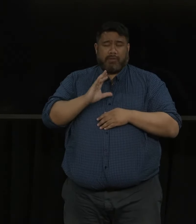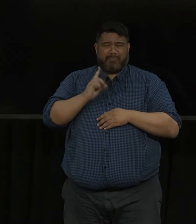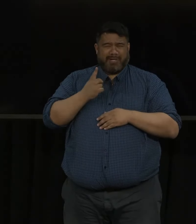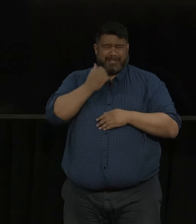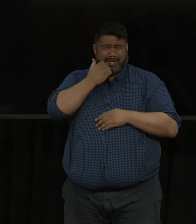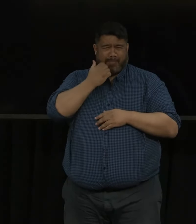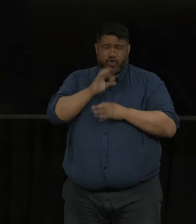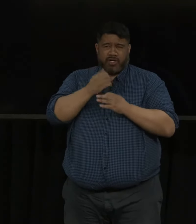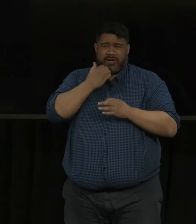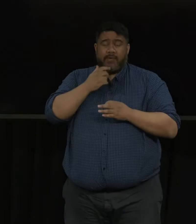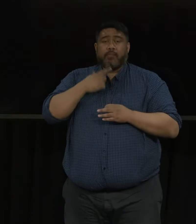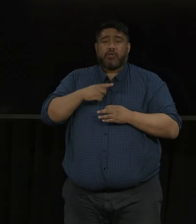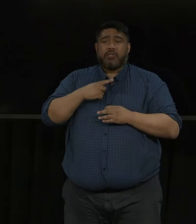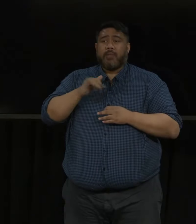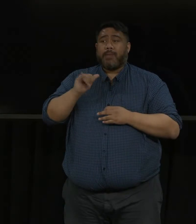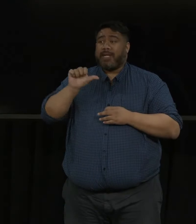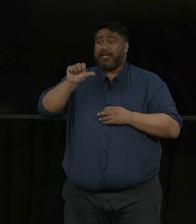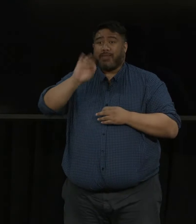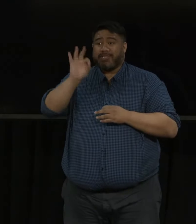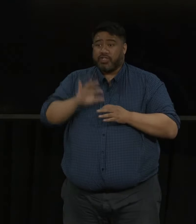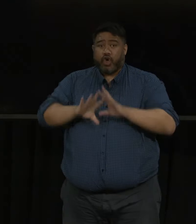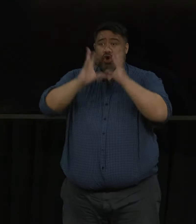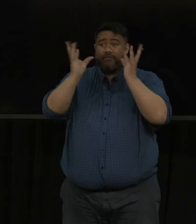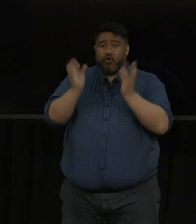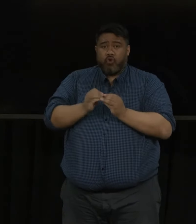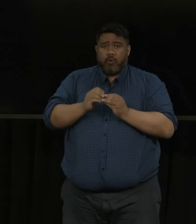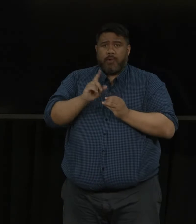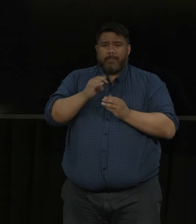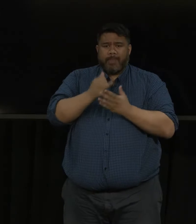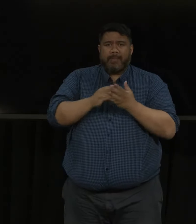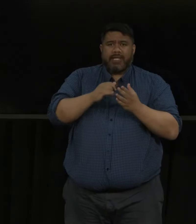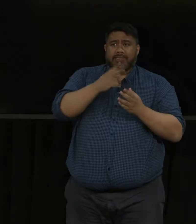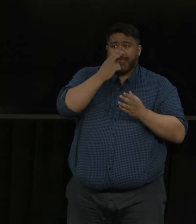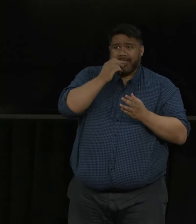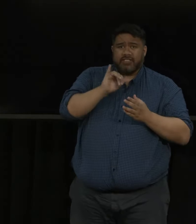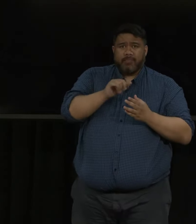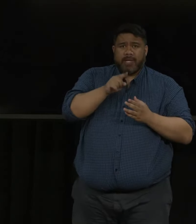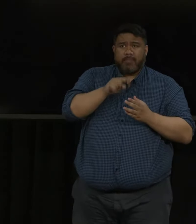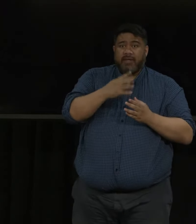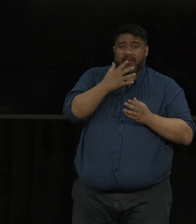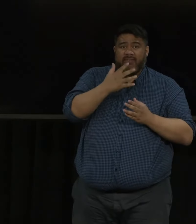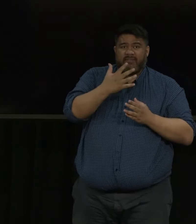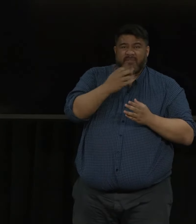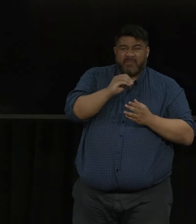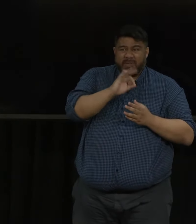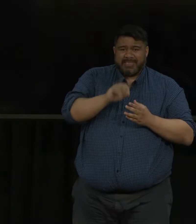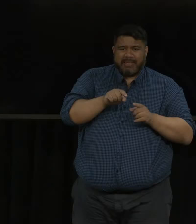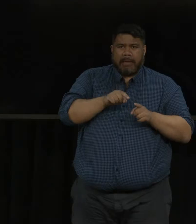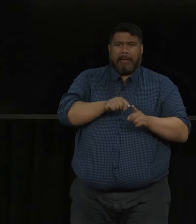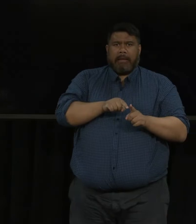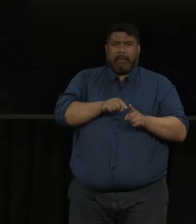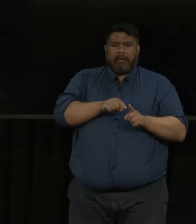the reason for that is if you